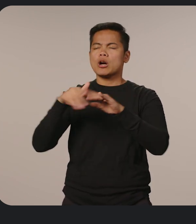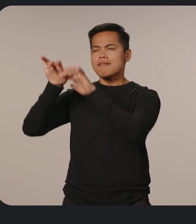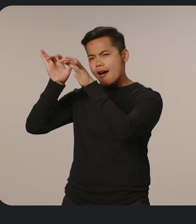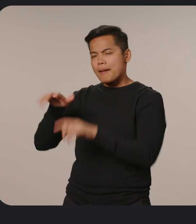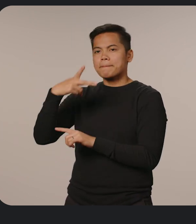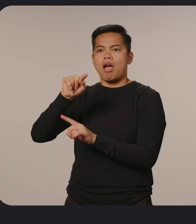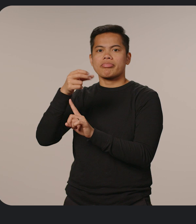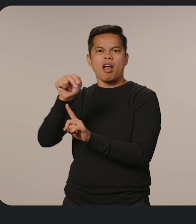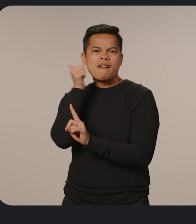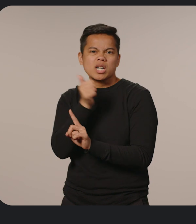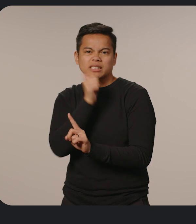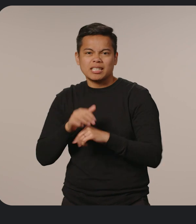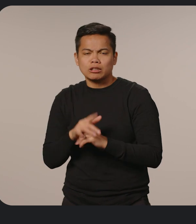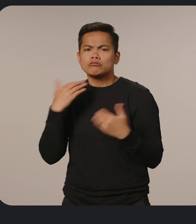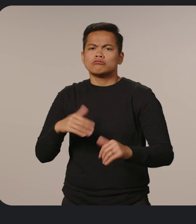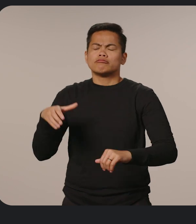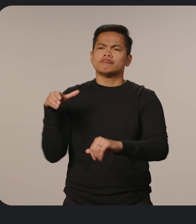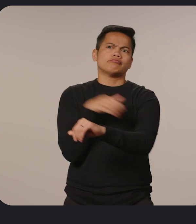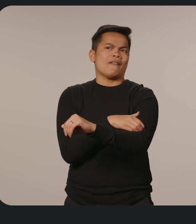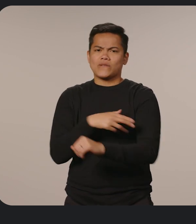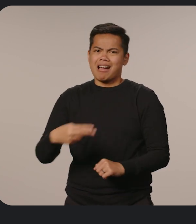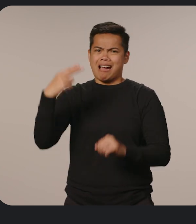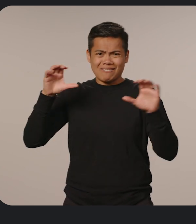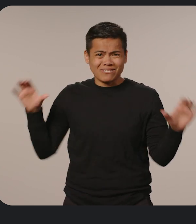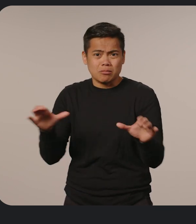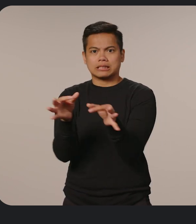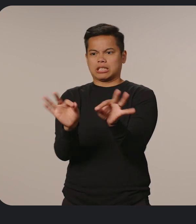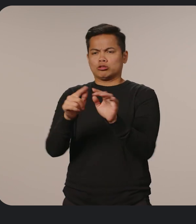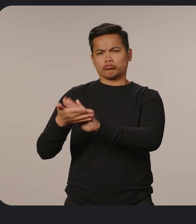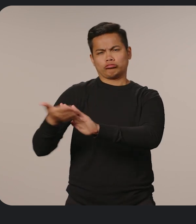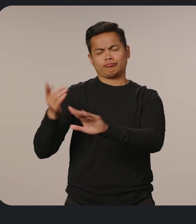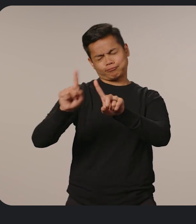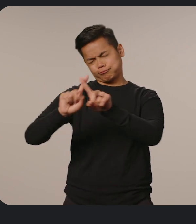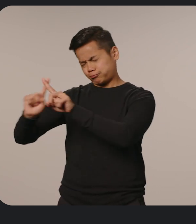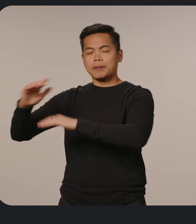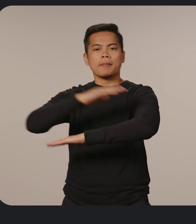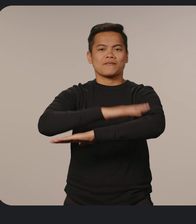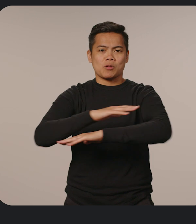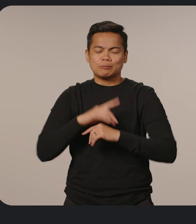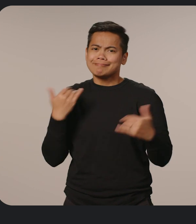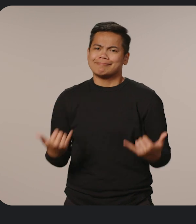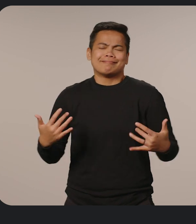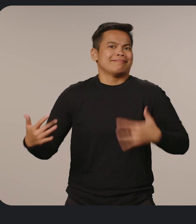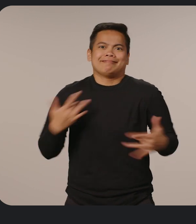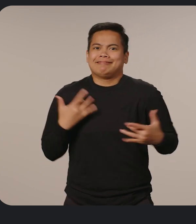single day it's a powerful high performance language that can run on various platforms